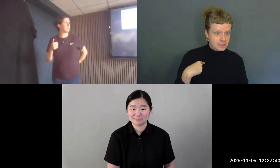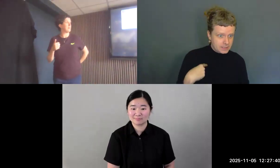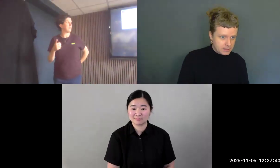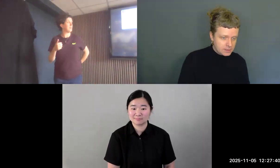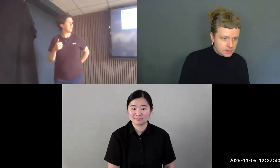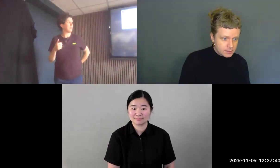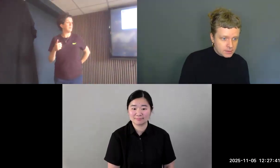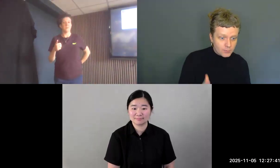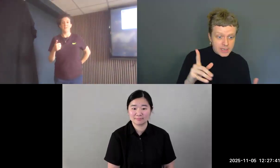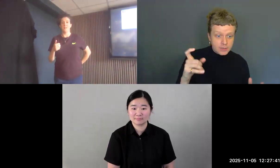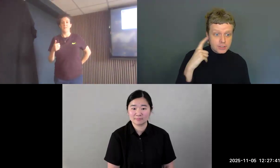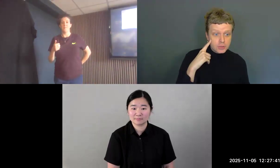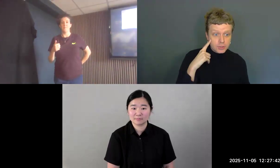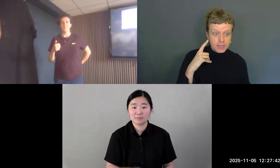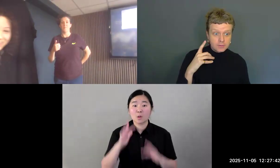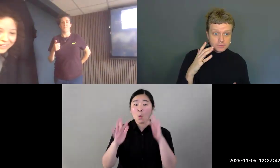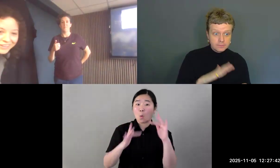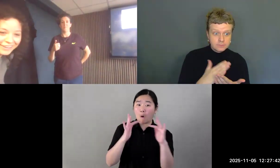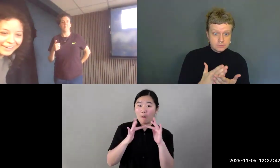Can we hear the interpreter now?